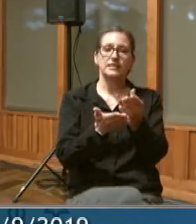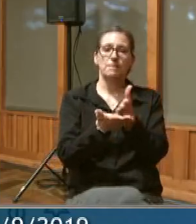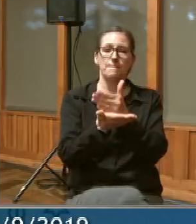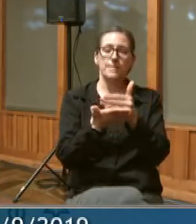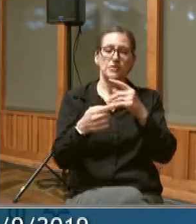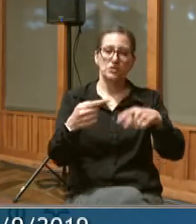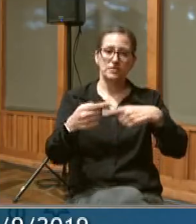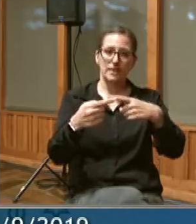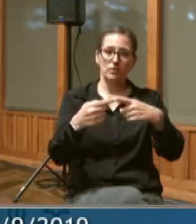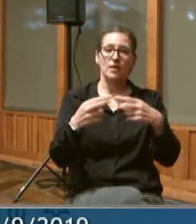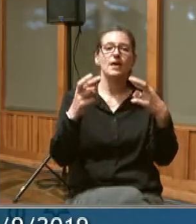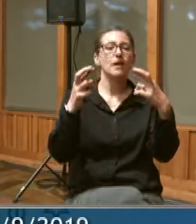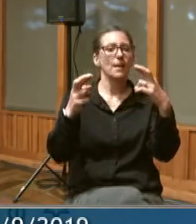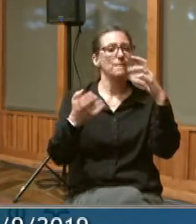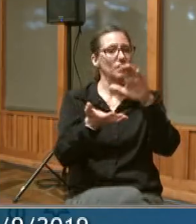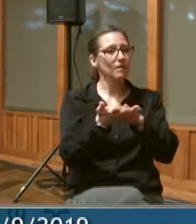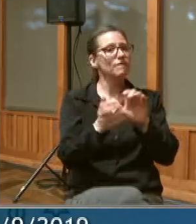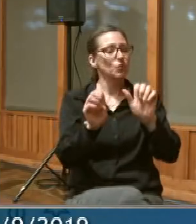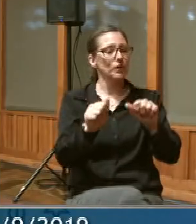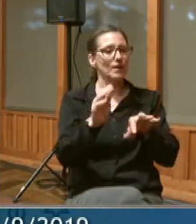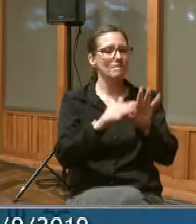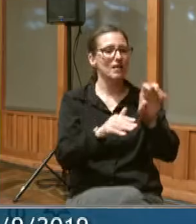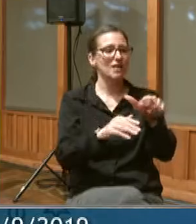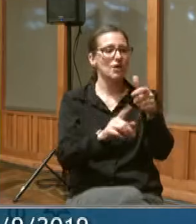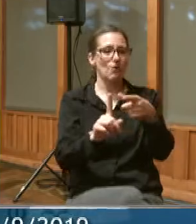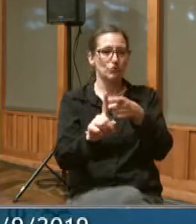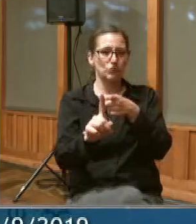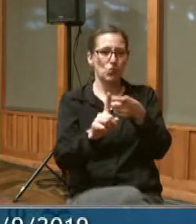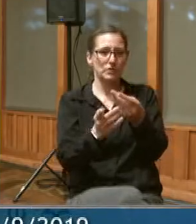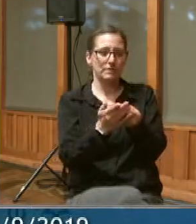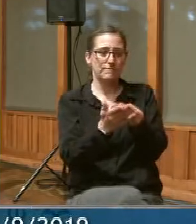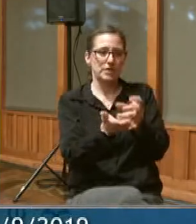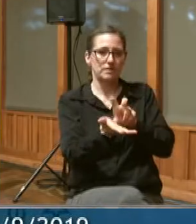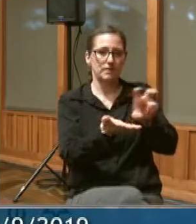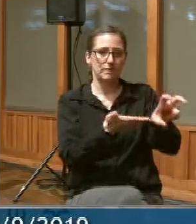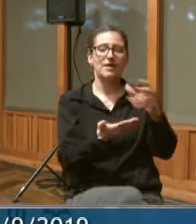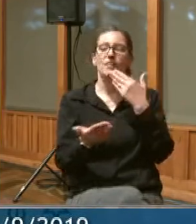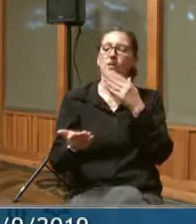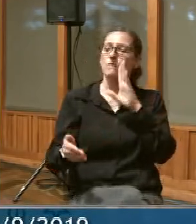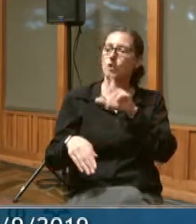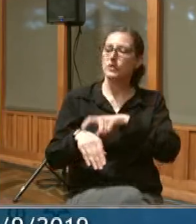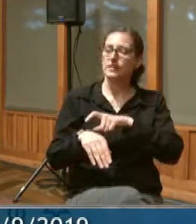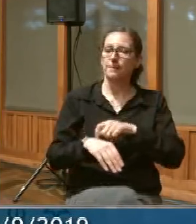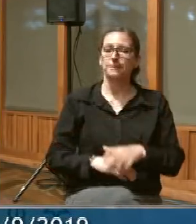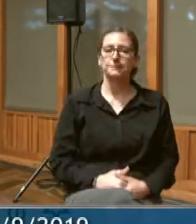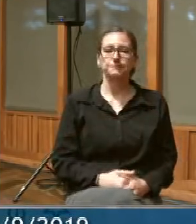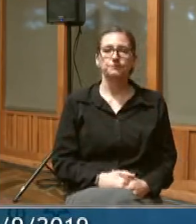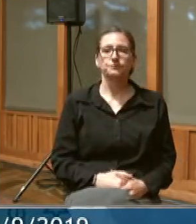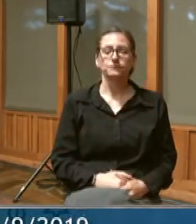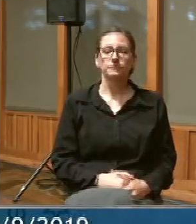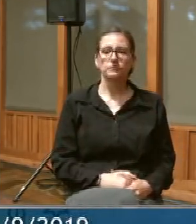PLEASE FLOAT THE PARKS AND RECREATION BUDGET FOR ANOTHER BUDGET CYCLE AND I BELIEVE WE WILL GET ANOTHER FORM OF FUNDING IN PLACE.